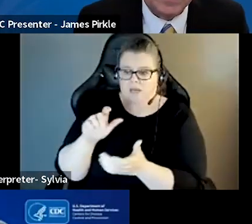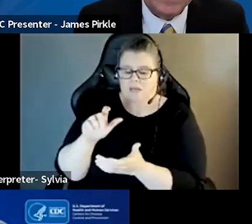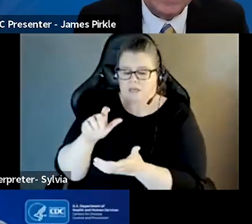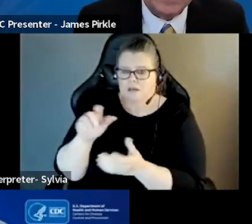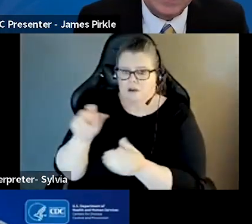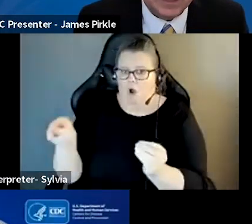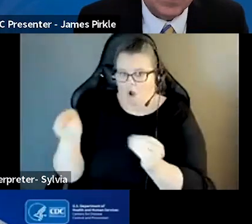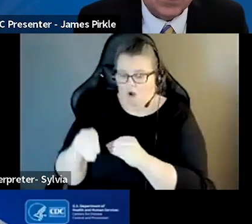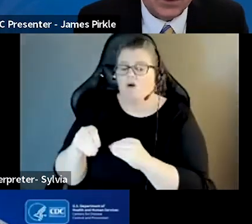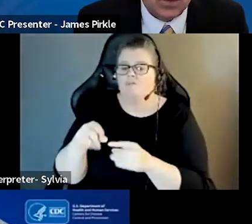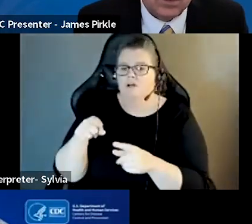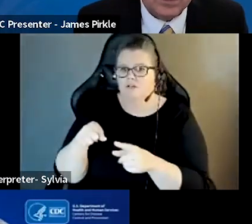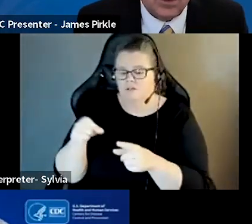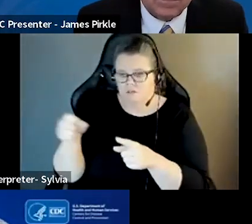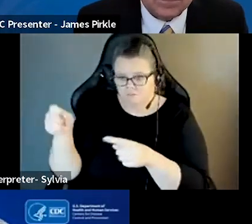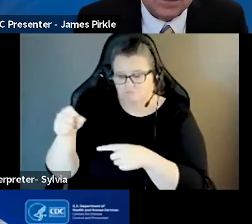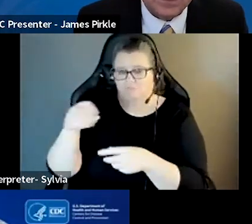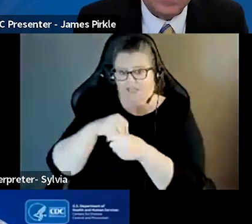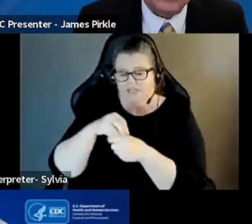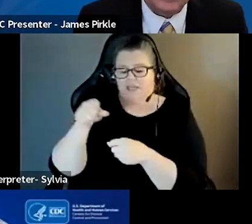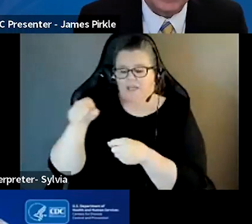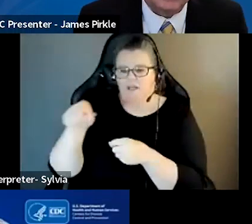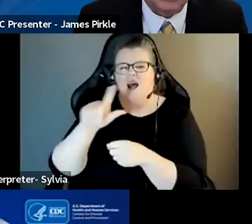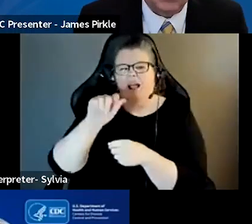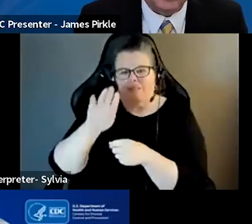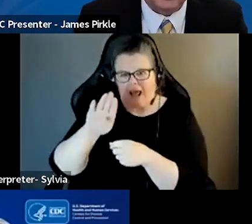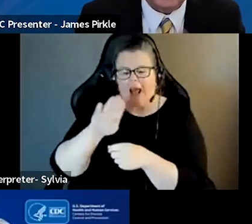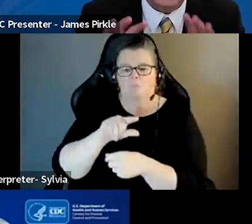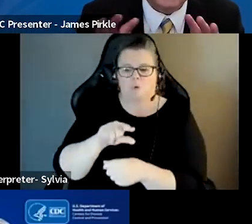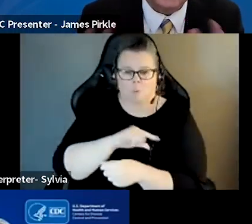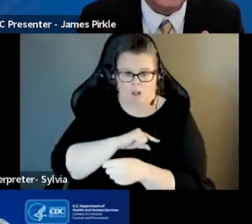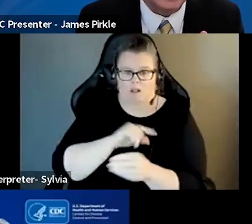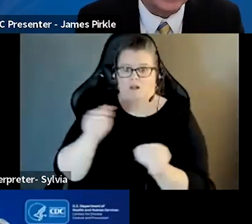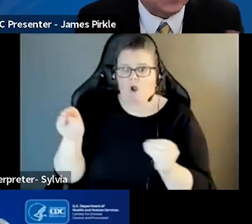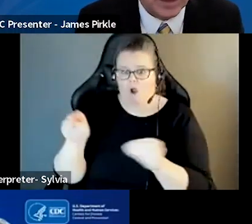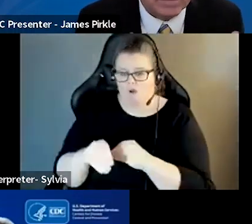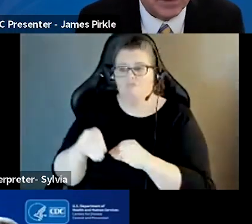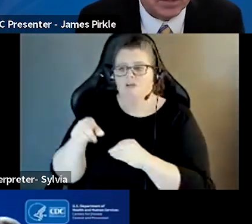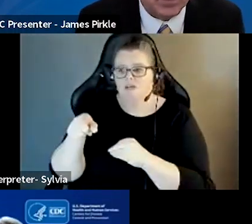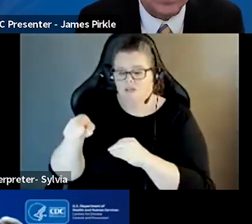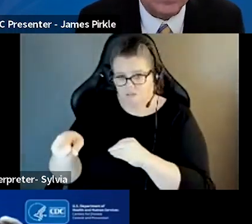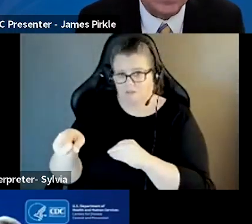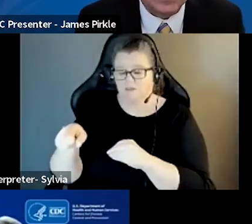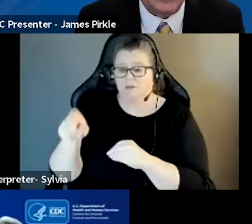And it is a laboratory-quality office. And they are assigned for the Infectious Disease Labs for that very purpose.